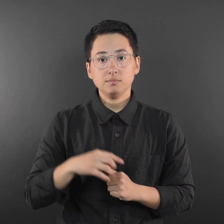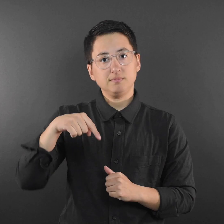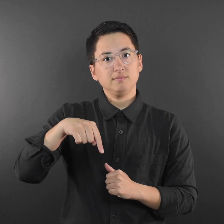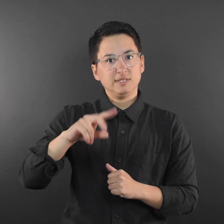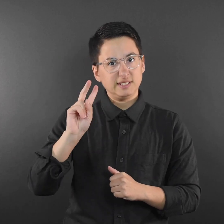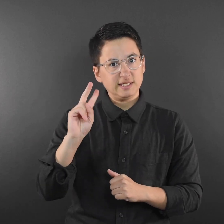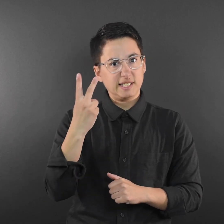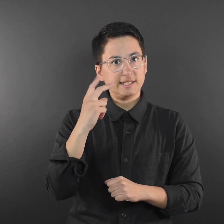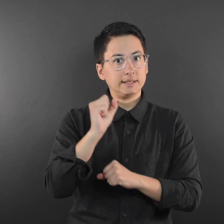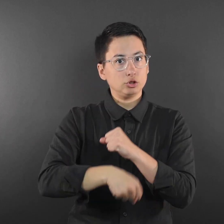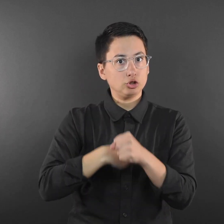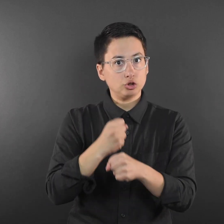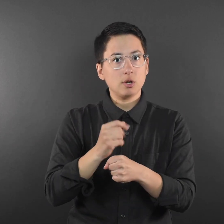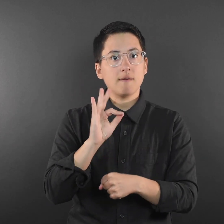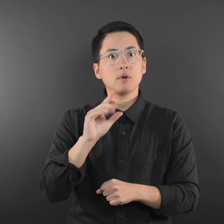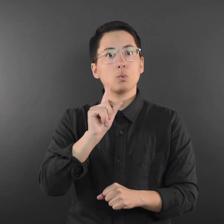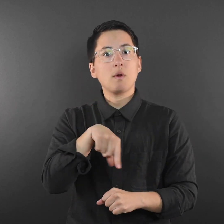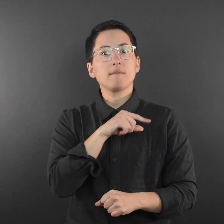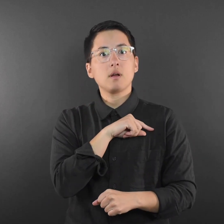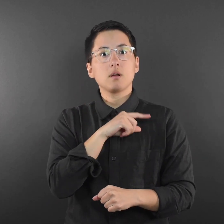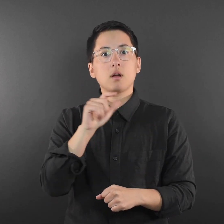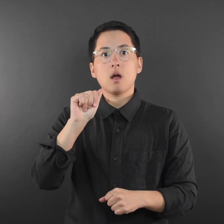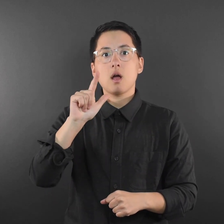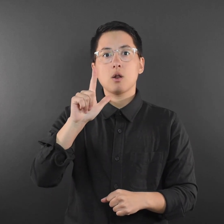This is the second year of the Qualified Allocation Plan.